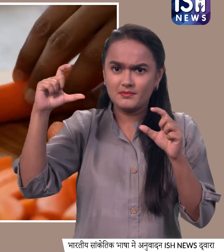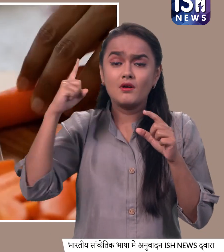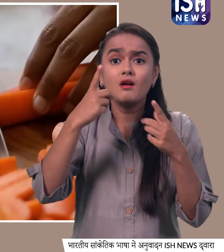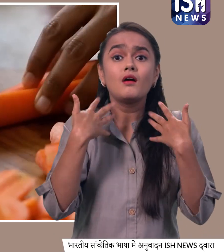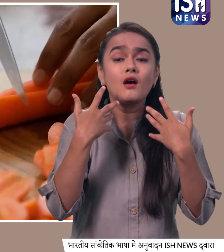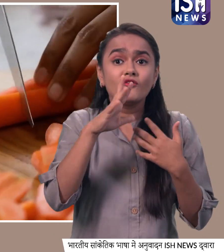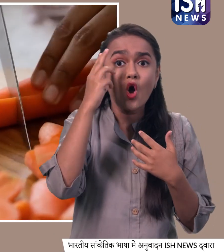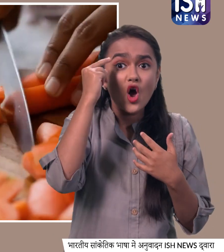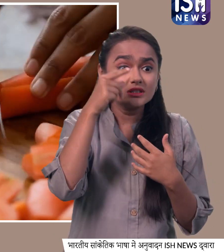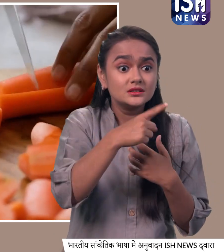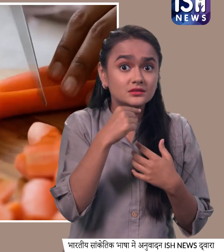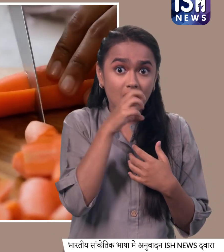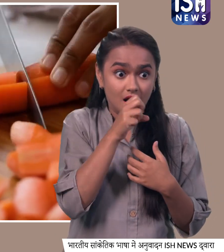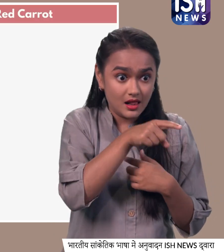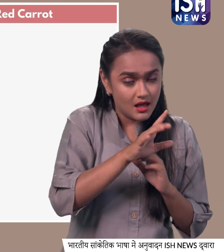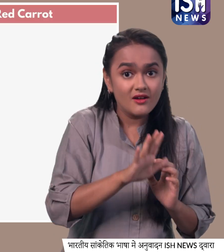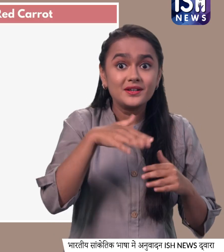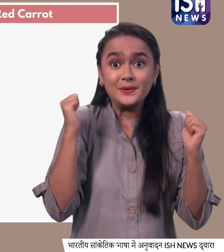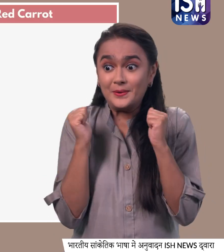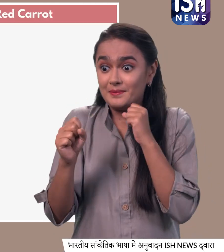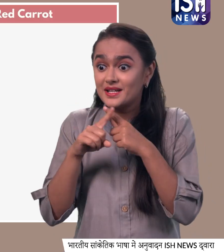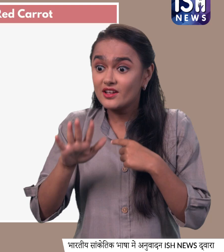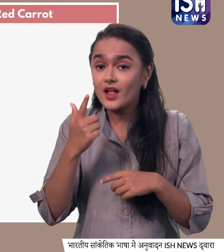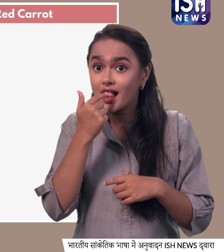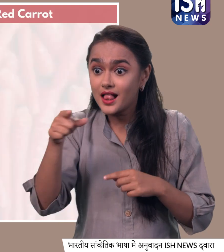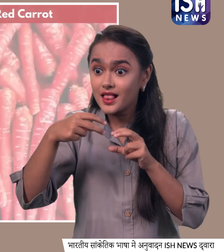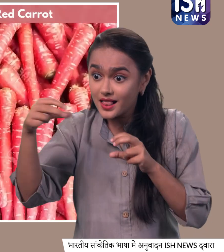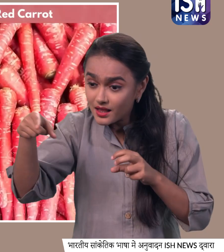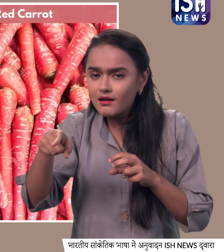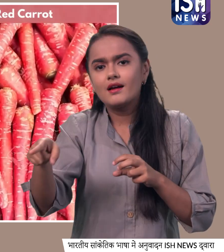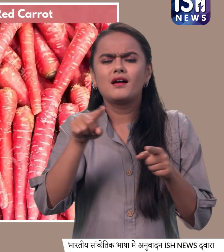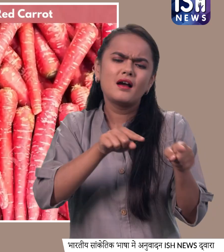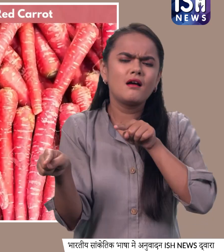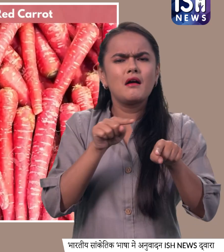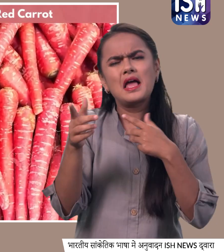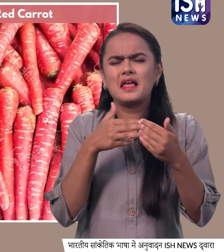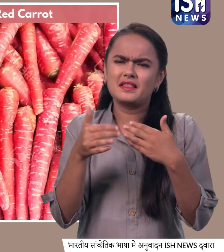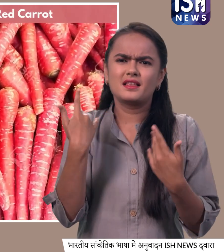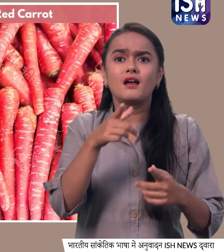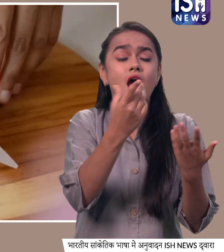You can take carrots according to the season orange carrots in summer and red carrots in winter